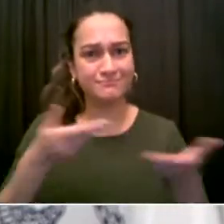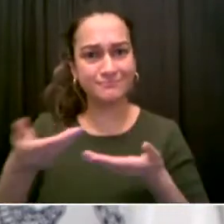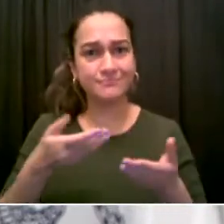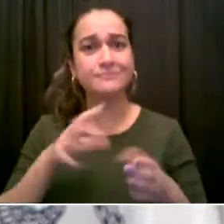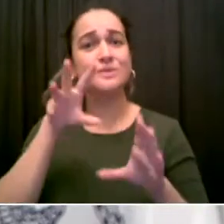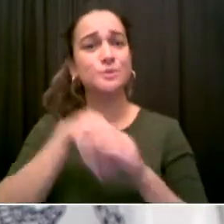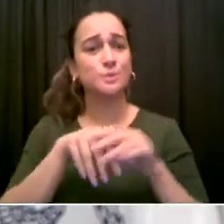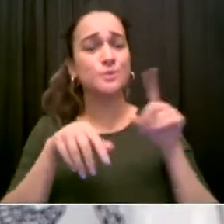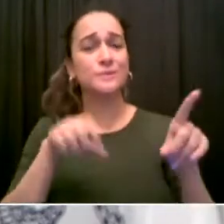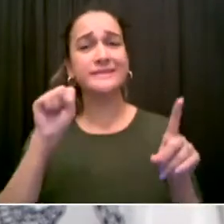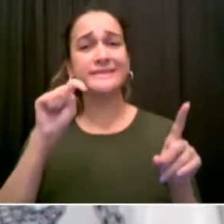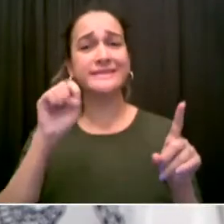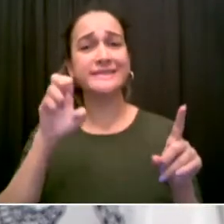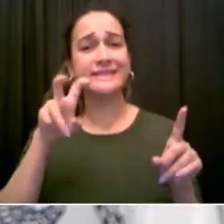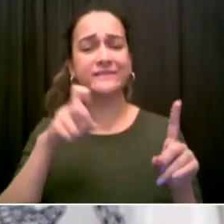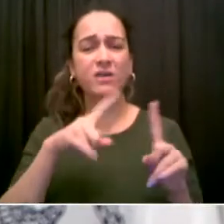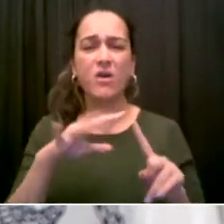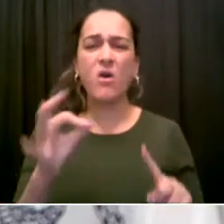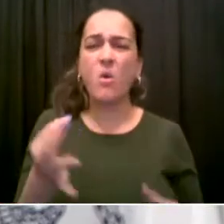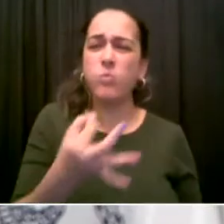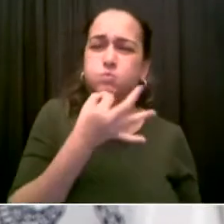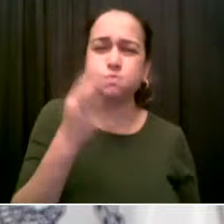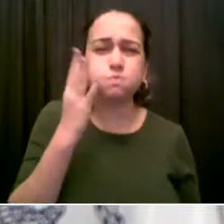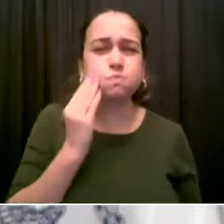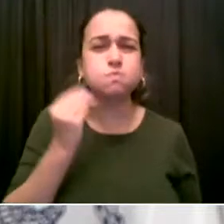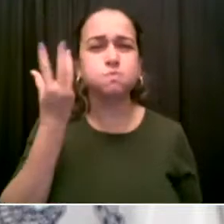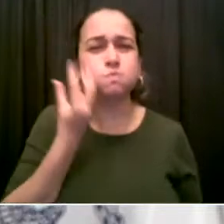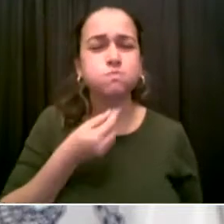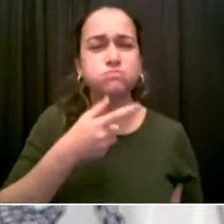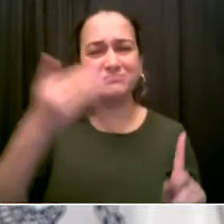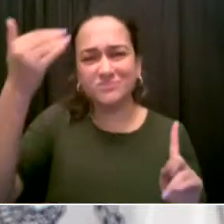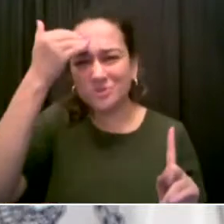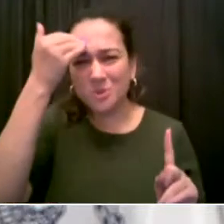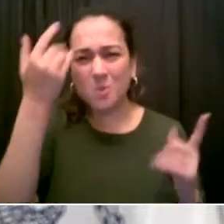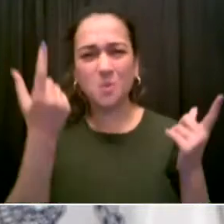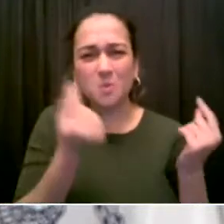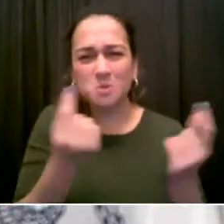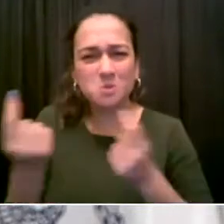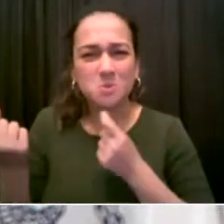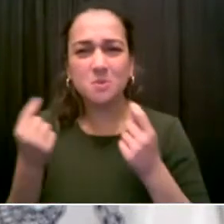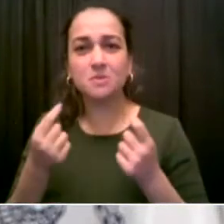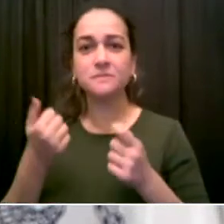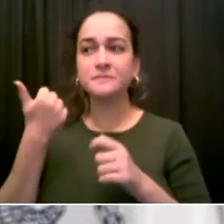THIS AS CEO, YOU HIRE GOOD PEOPLE AND STEVE IS ONE OF THE LEADING